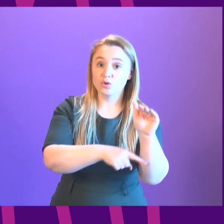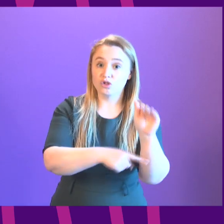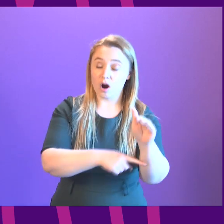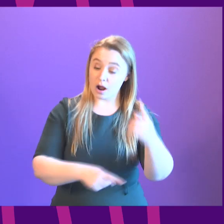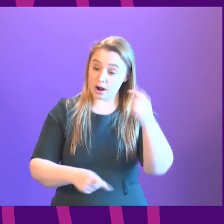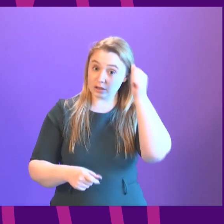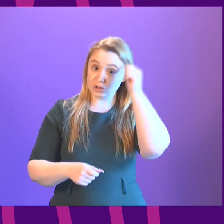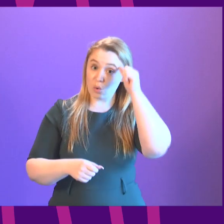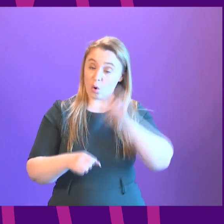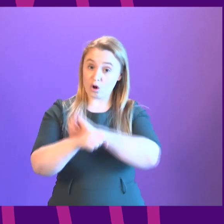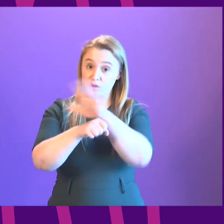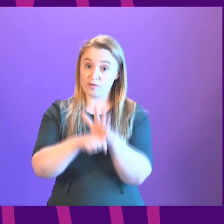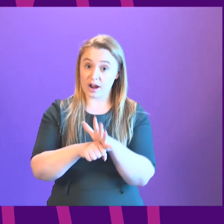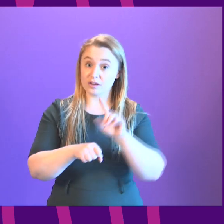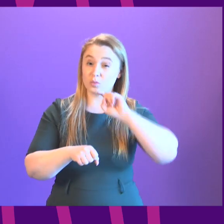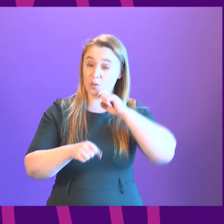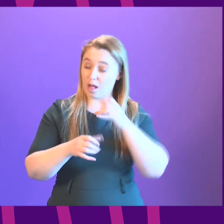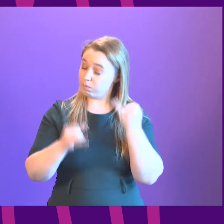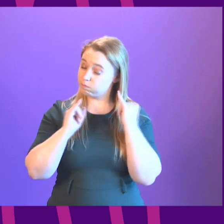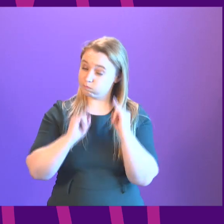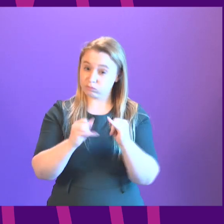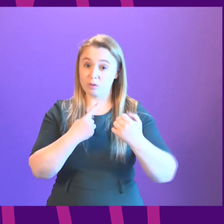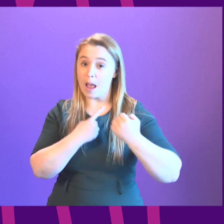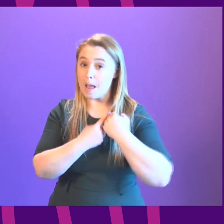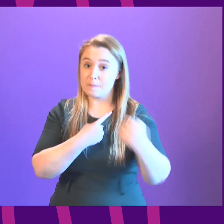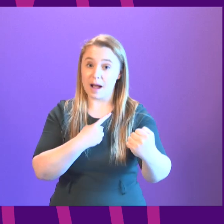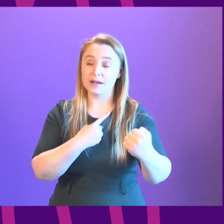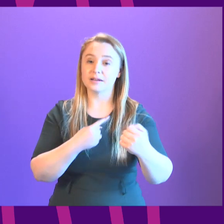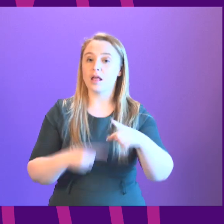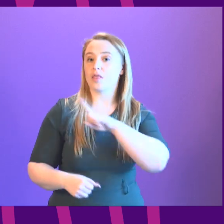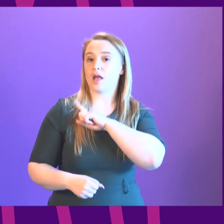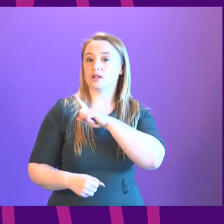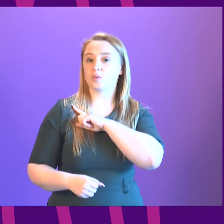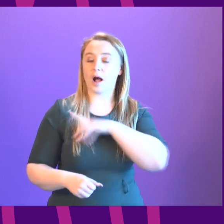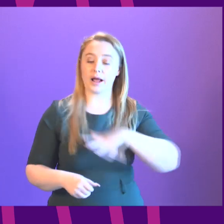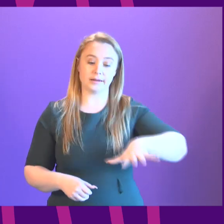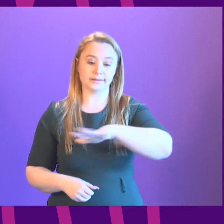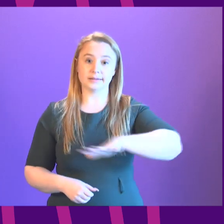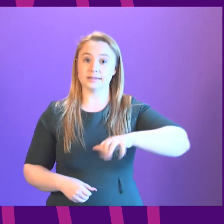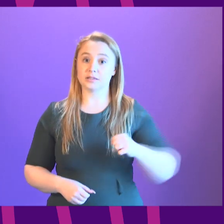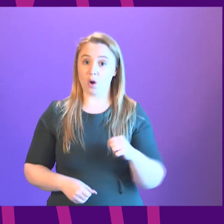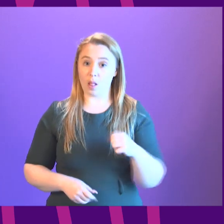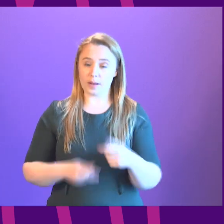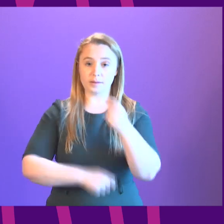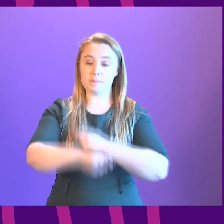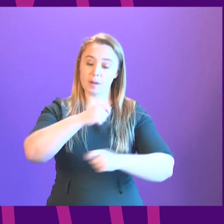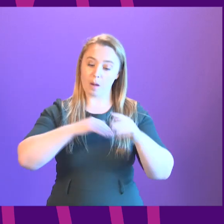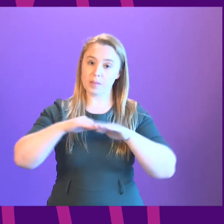of its way. That is why the whole of mainland Scotland has to go to level 4; it is to prevent